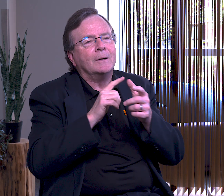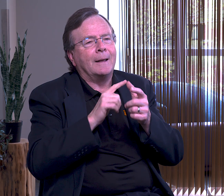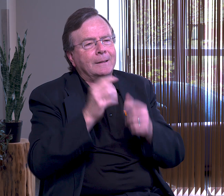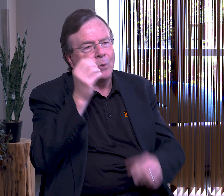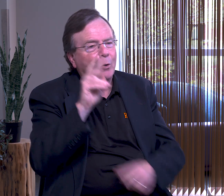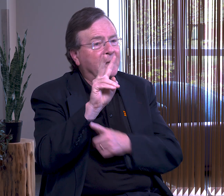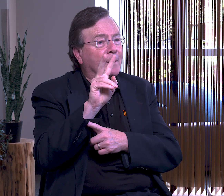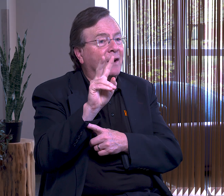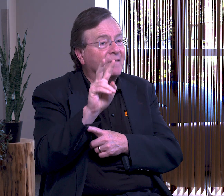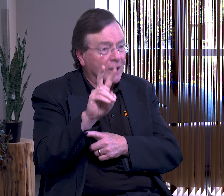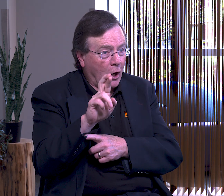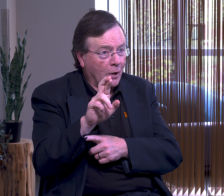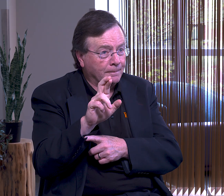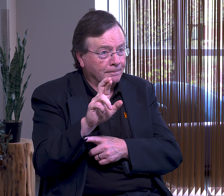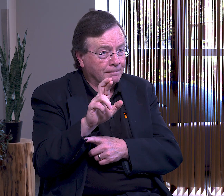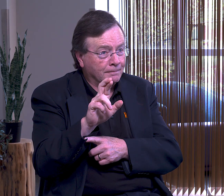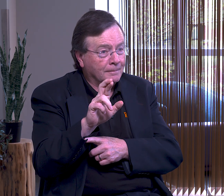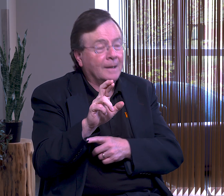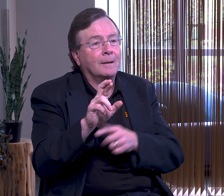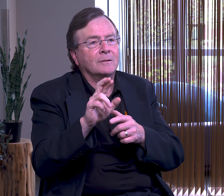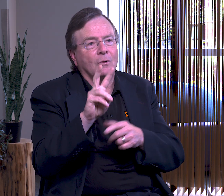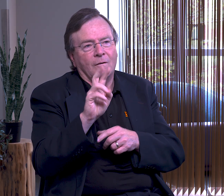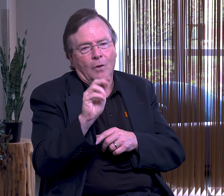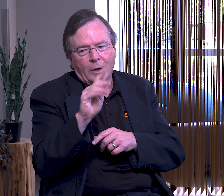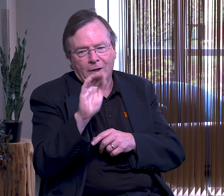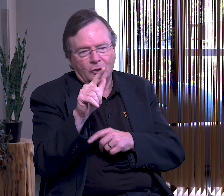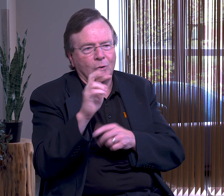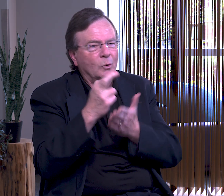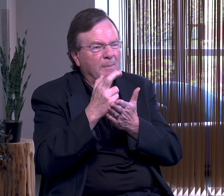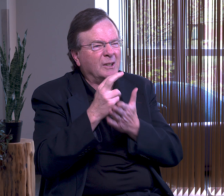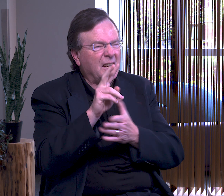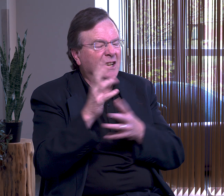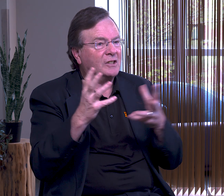And he told me about VR- Vocational Rehabilitation.